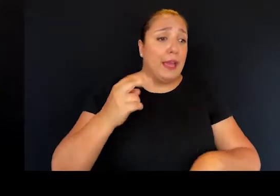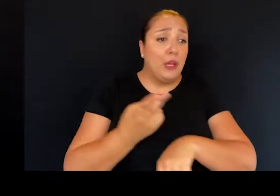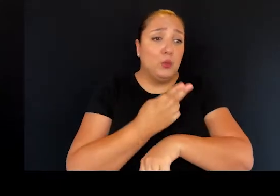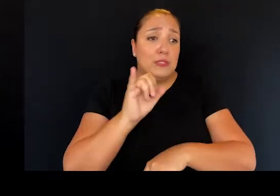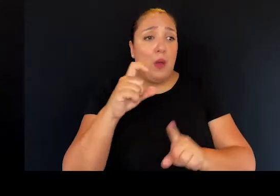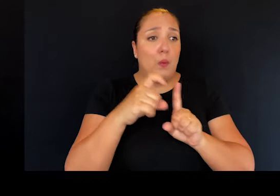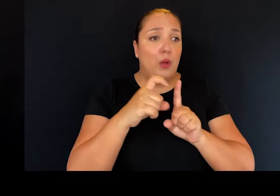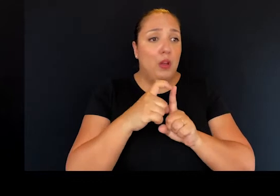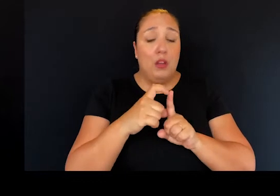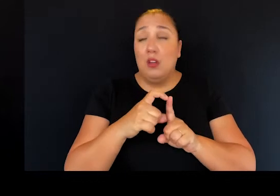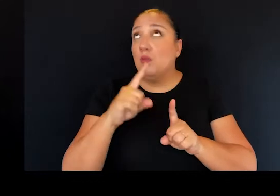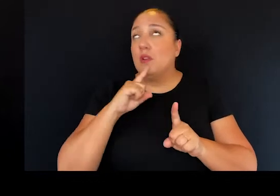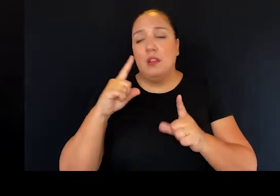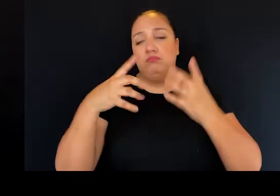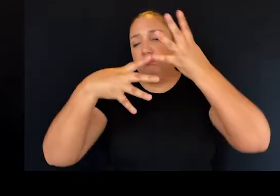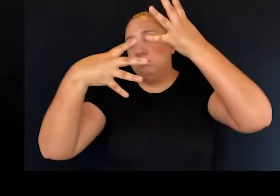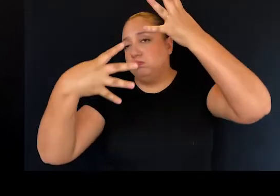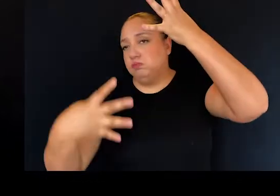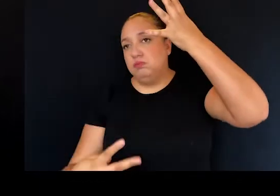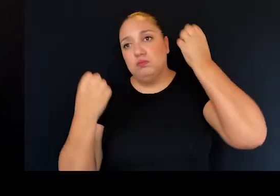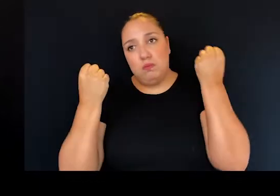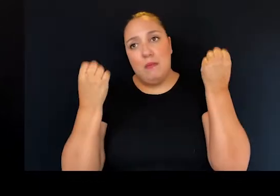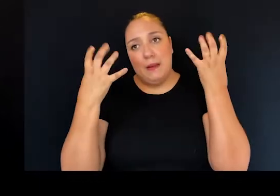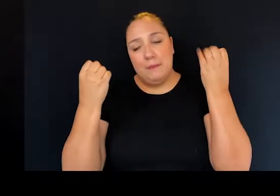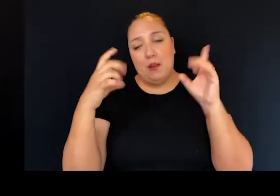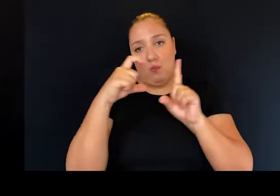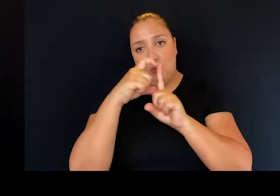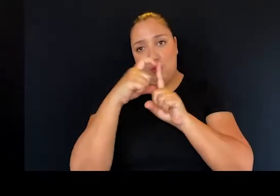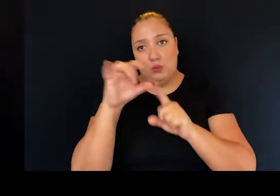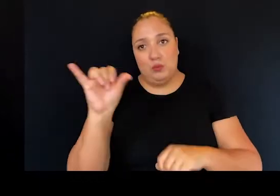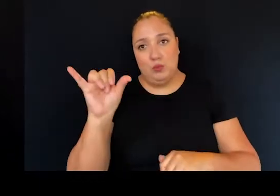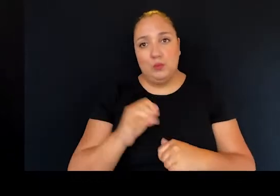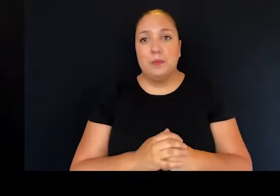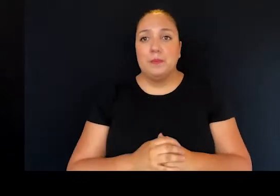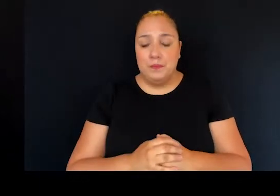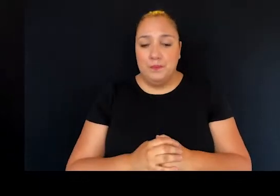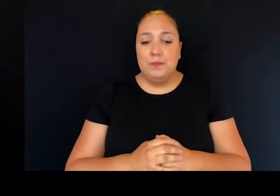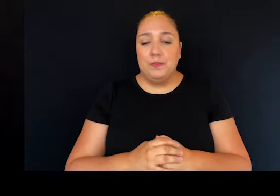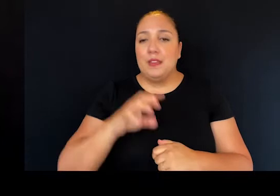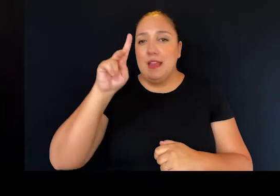And there are so many more, so many more words. Well, that leads us really into the next question